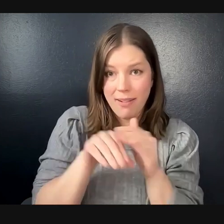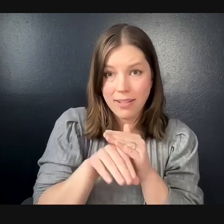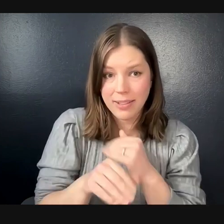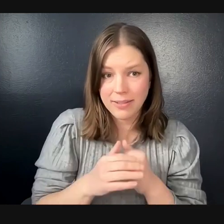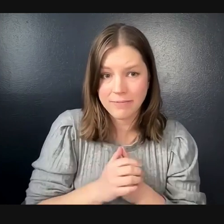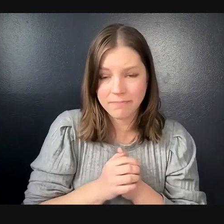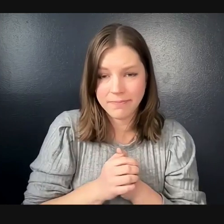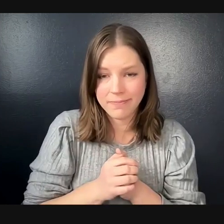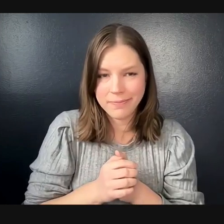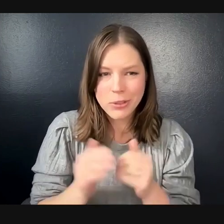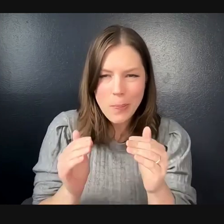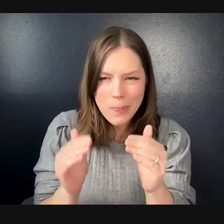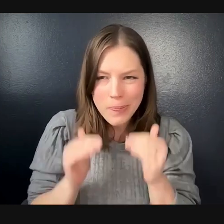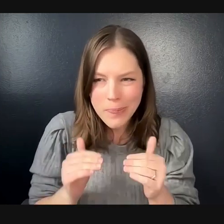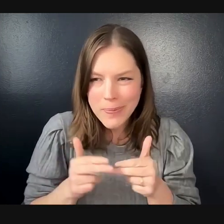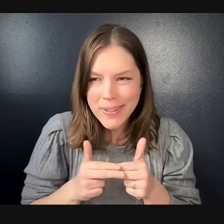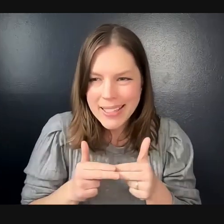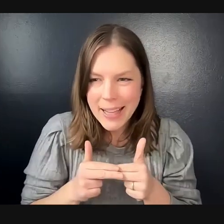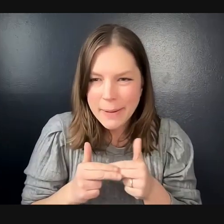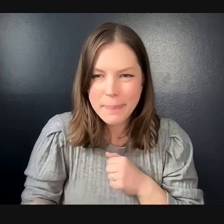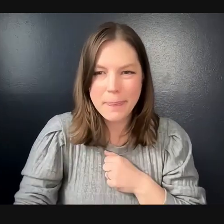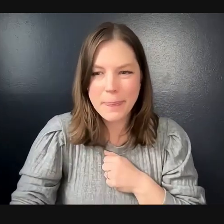advocate for that access. Next slide.